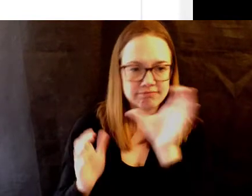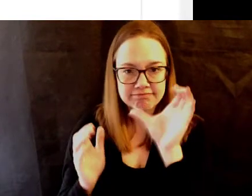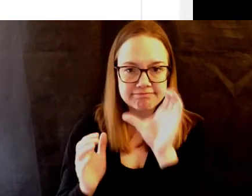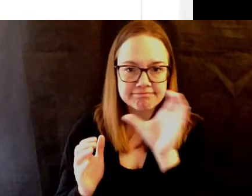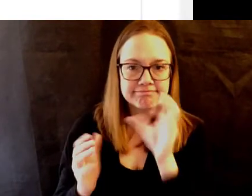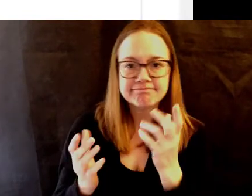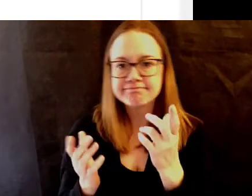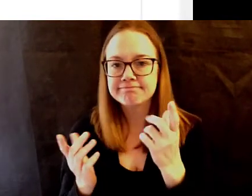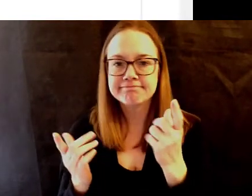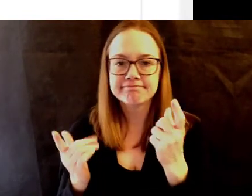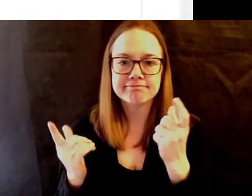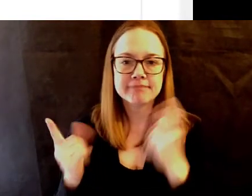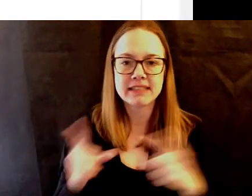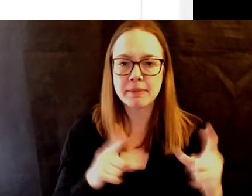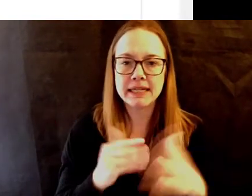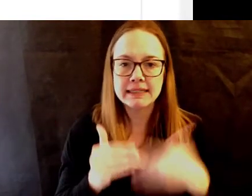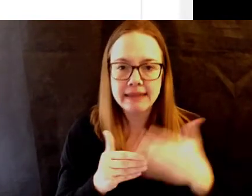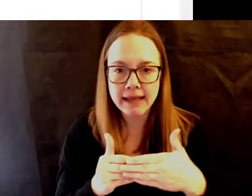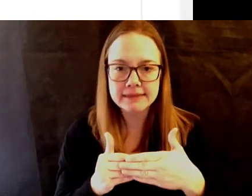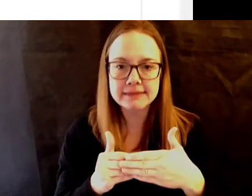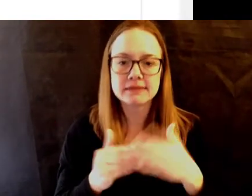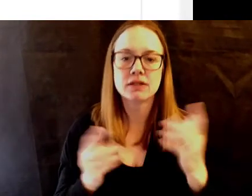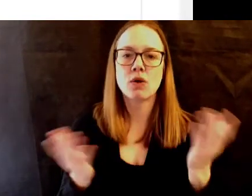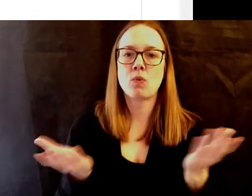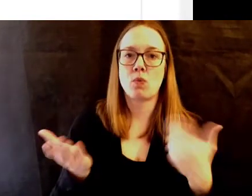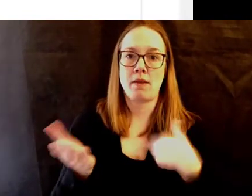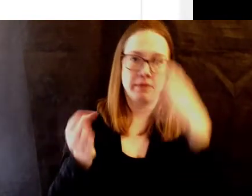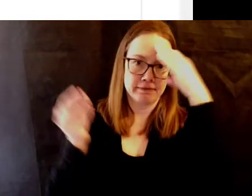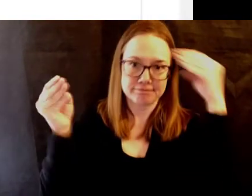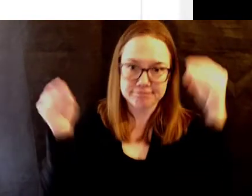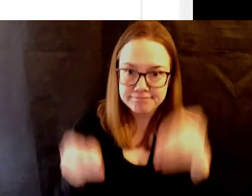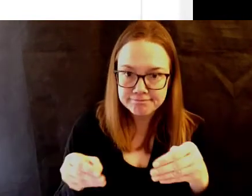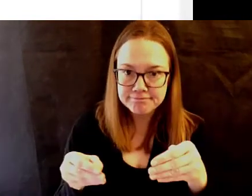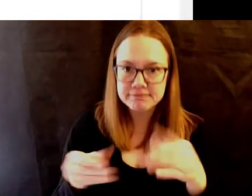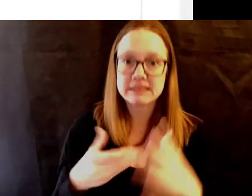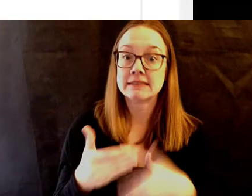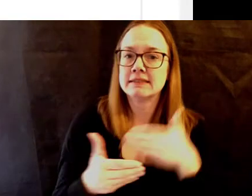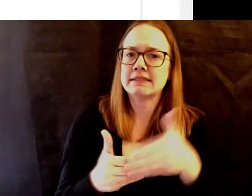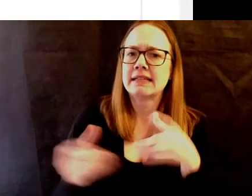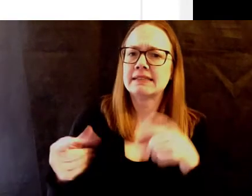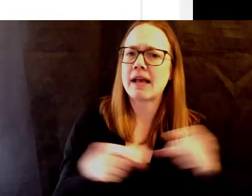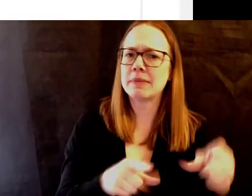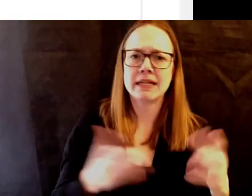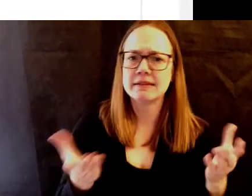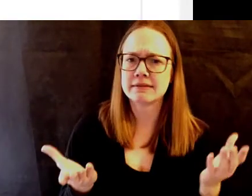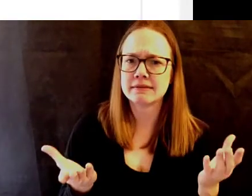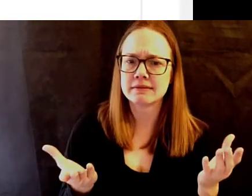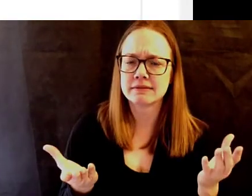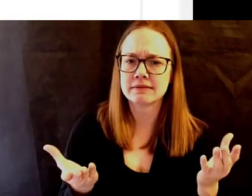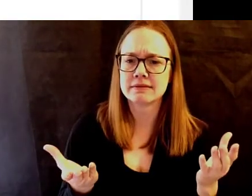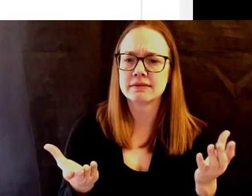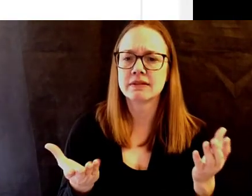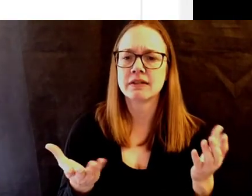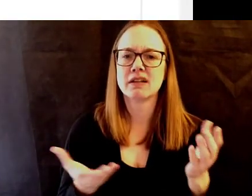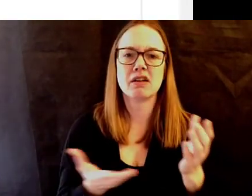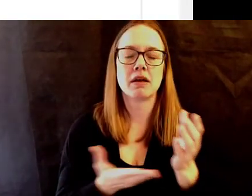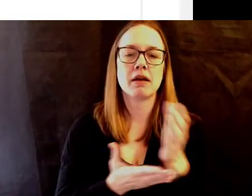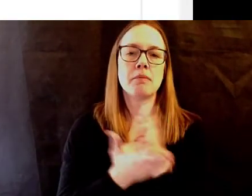What's the next thing happening to that piece of policy I'm honing in on? And where do I need to be to engage?